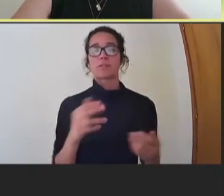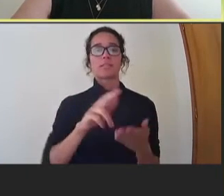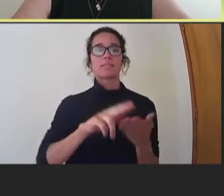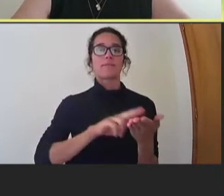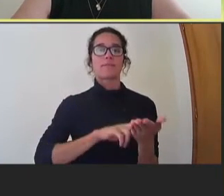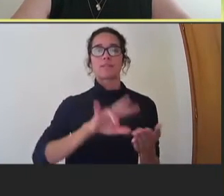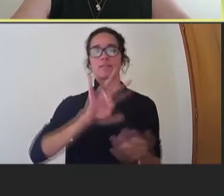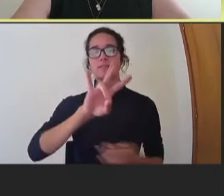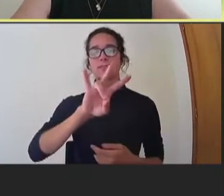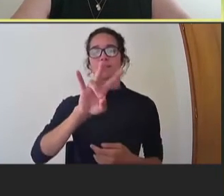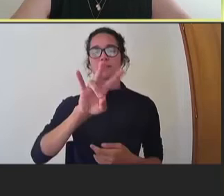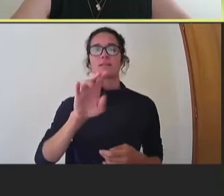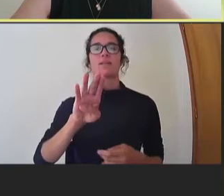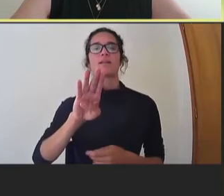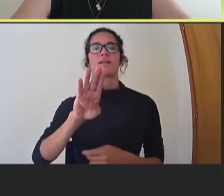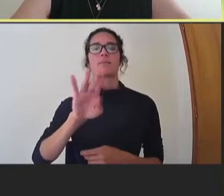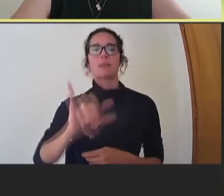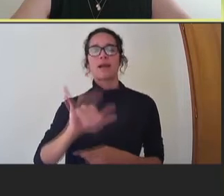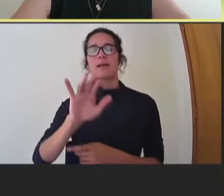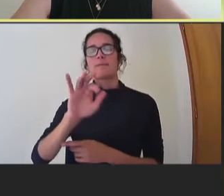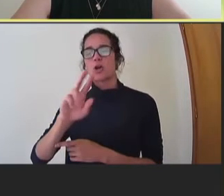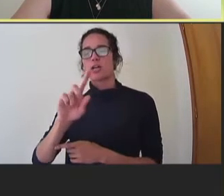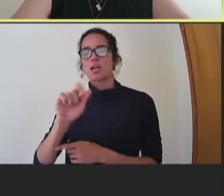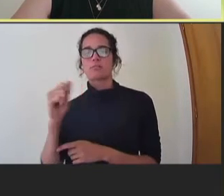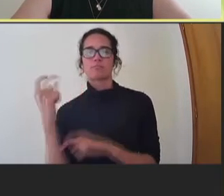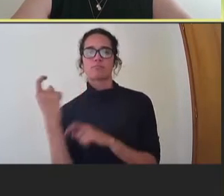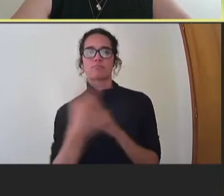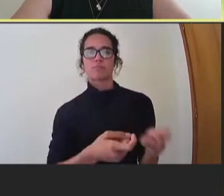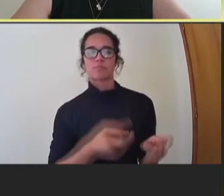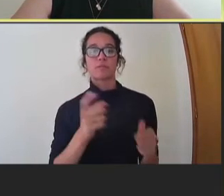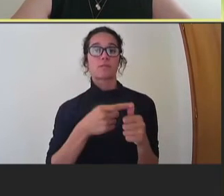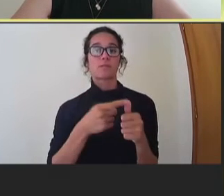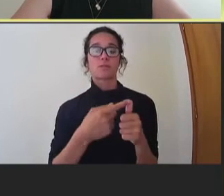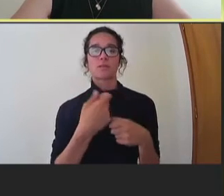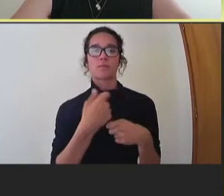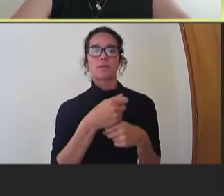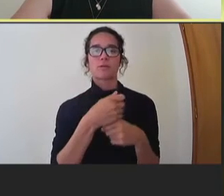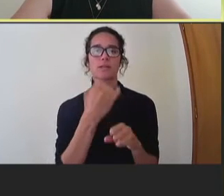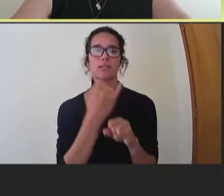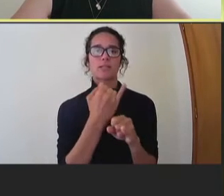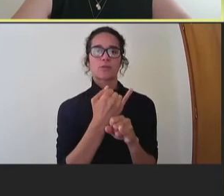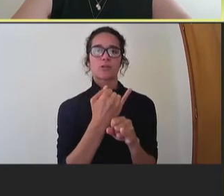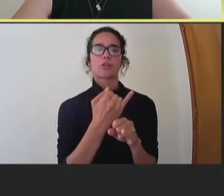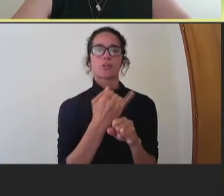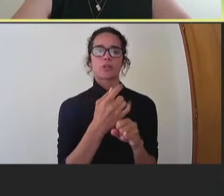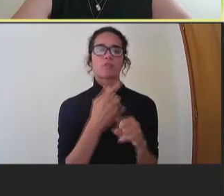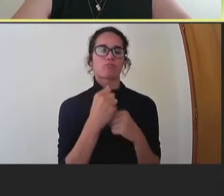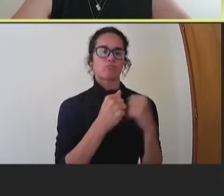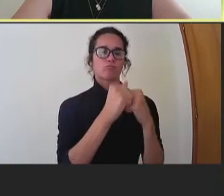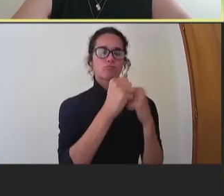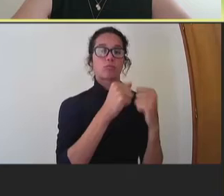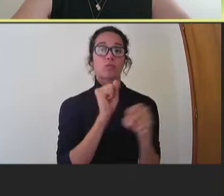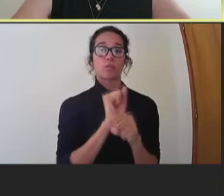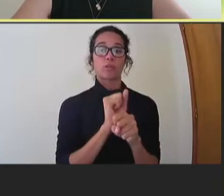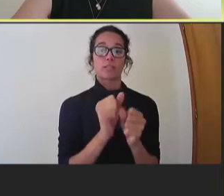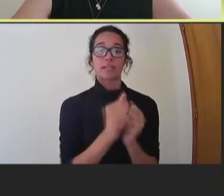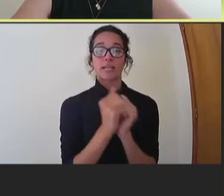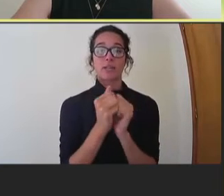the manufacturing infrastructure, working together to build the facility at Holly Springs, and then